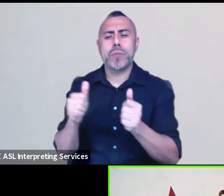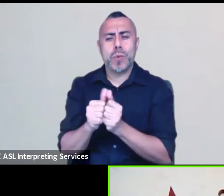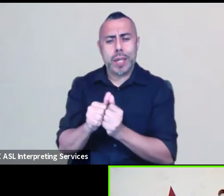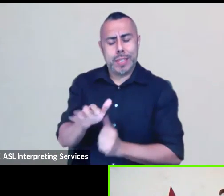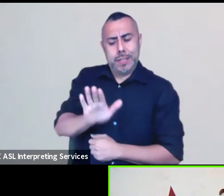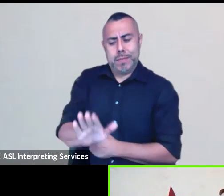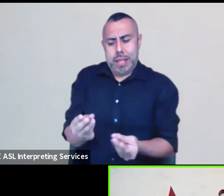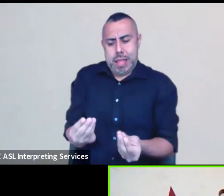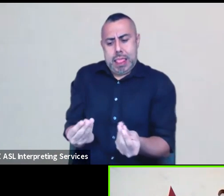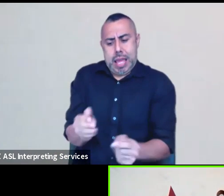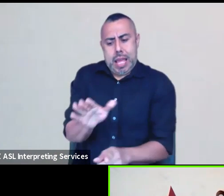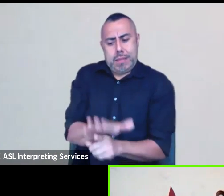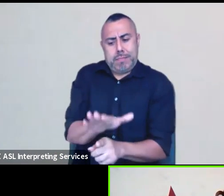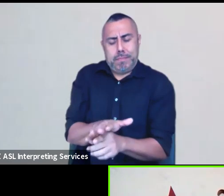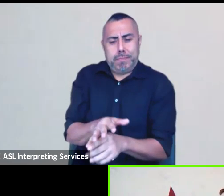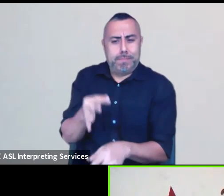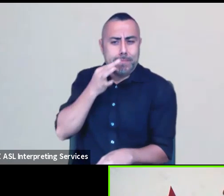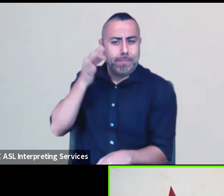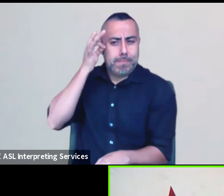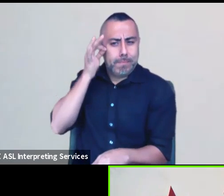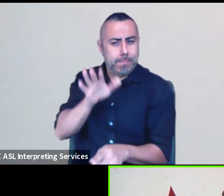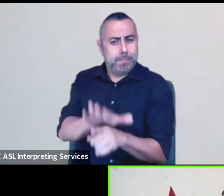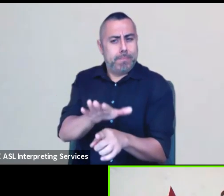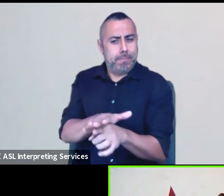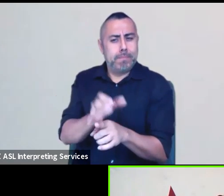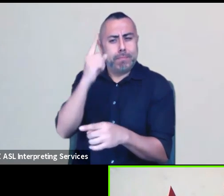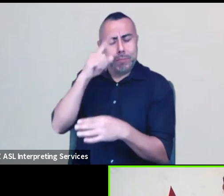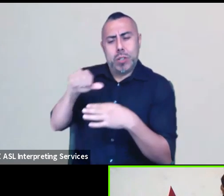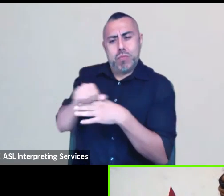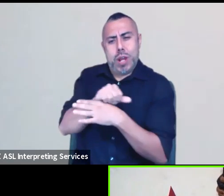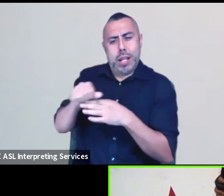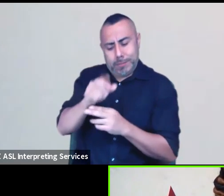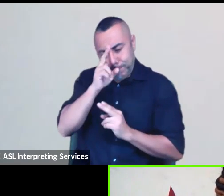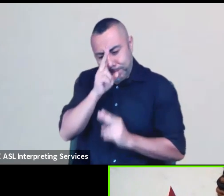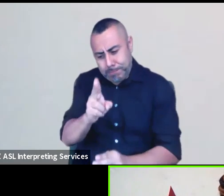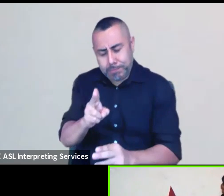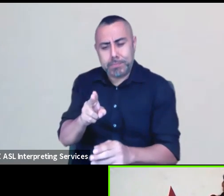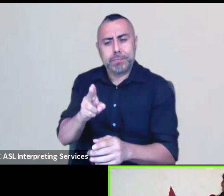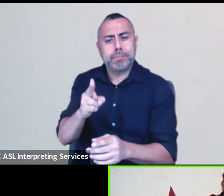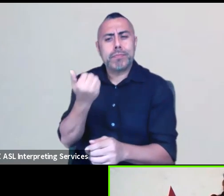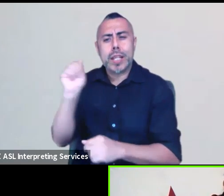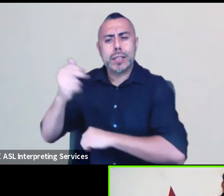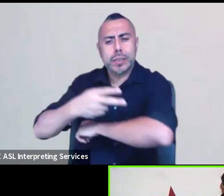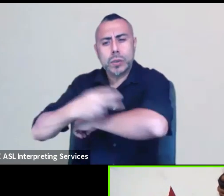and that particular practice around stolen people and stolen land. And so, I'm going to be naming